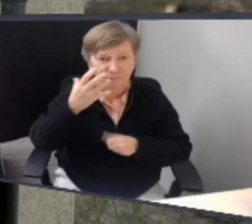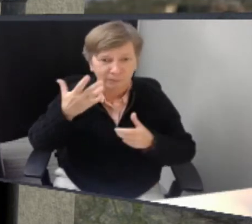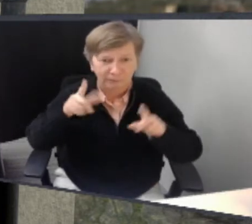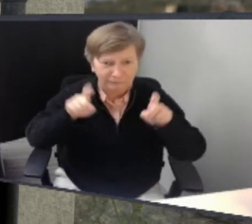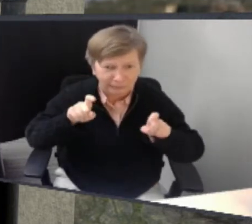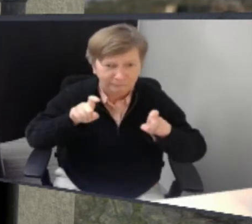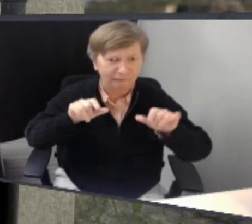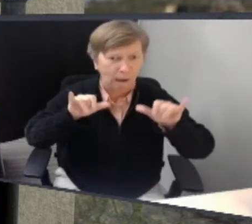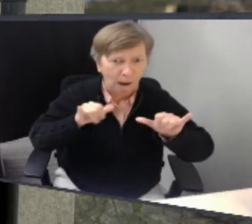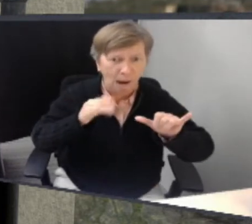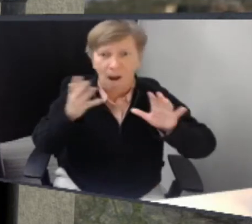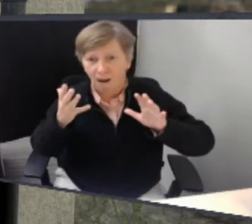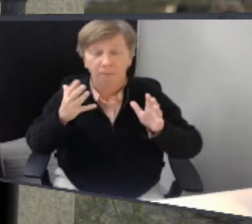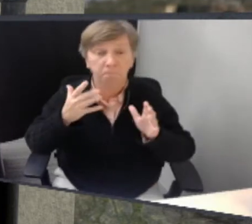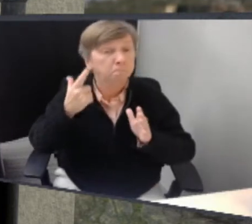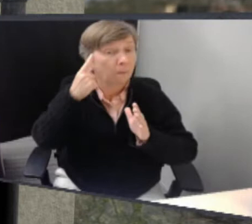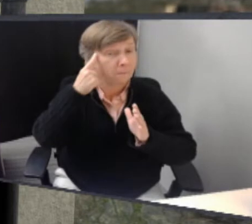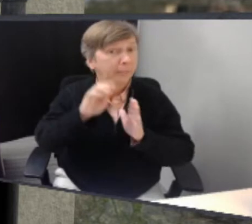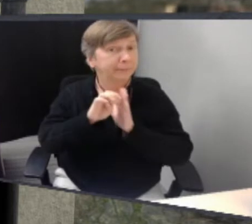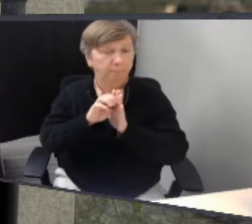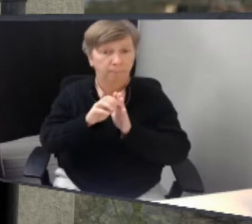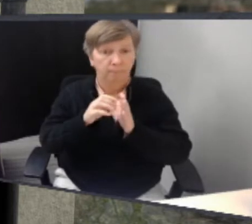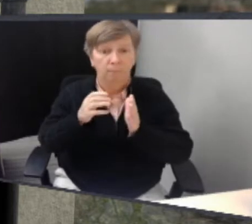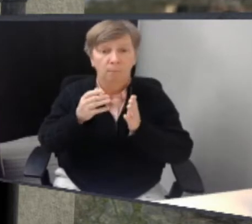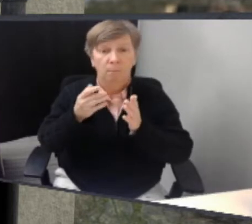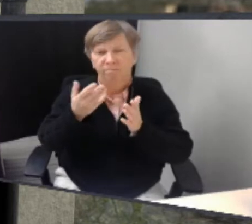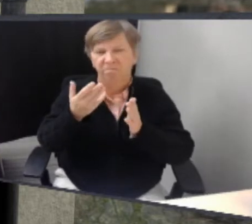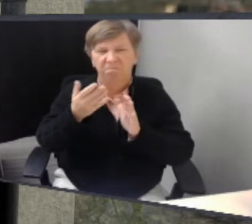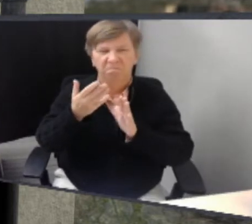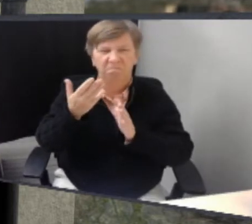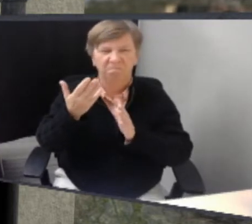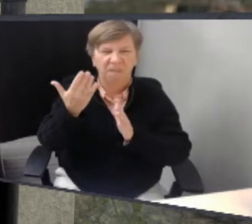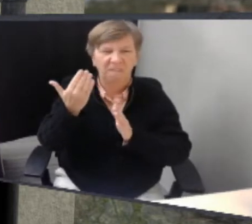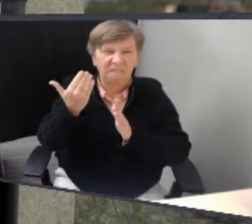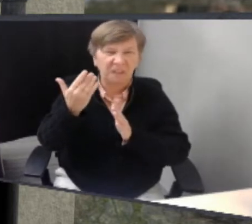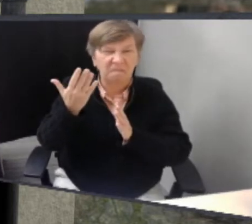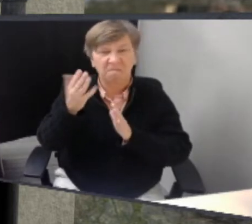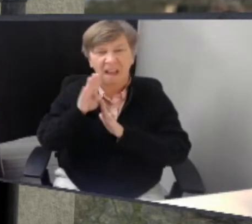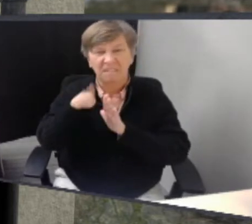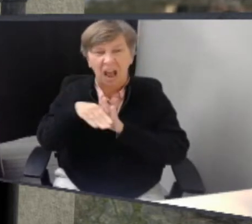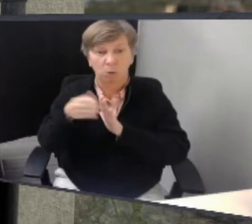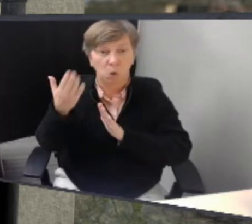and lots of different features that we're adding, testing them, seeing what works, seeing what doesn't work.